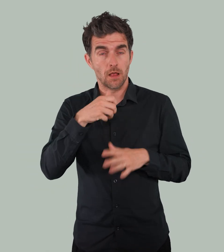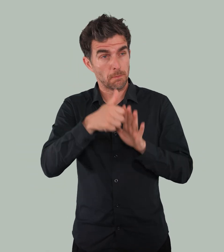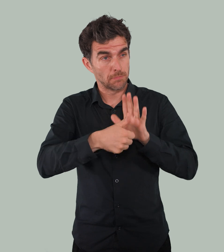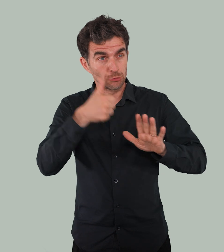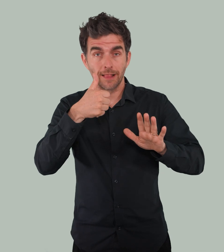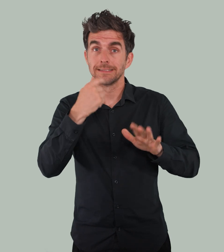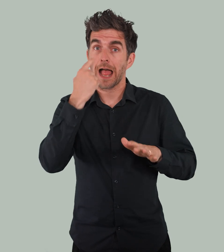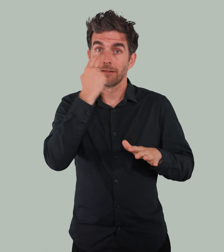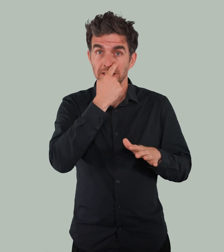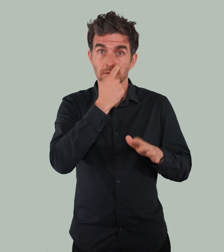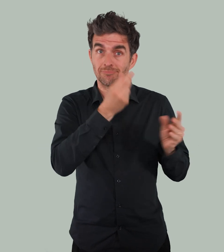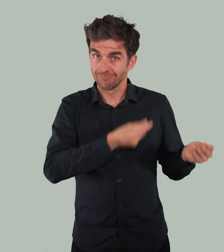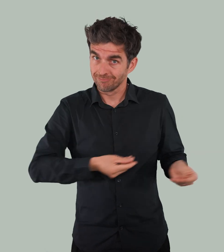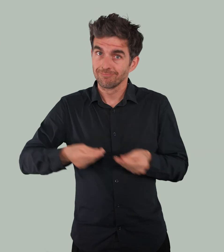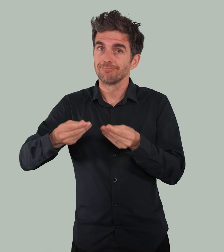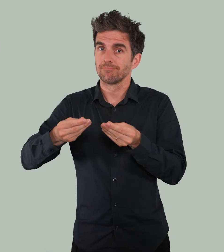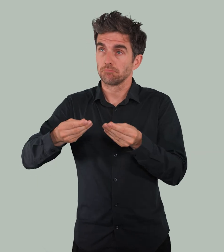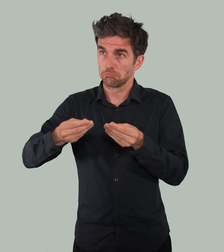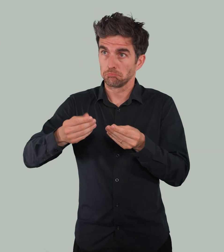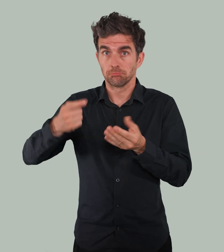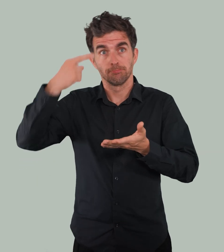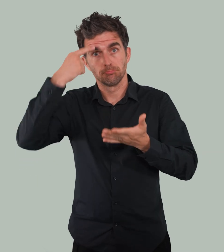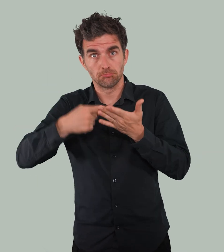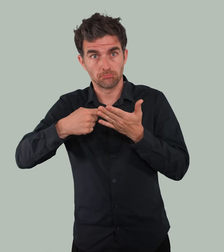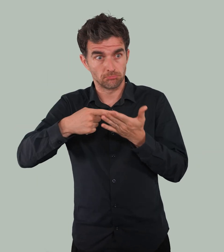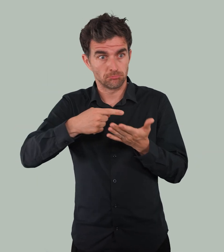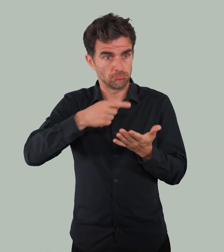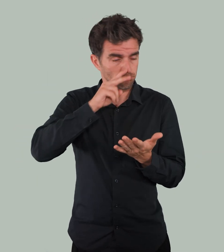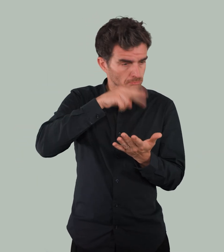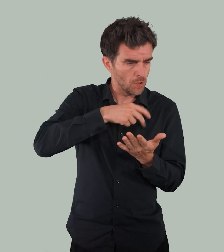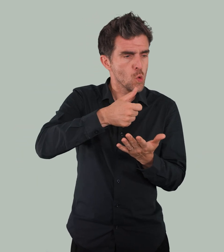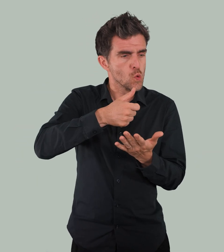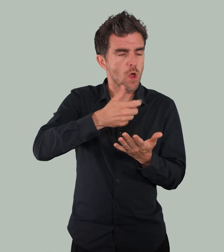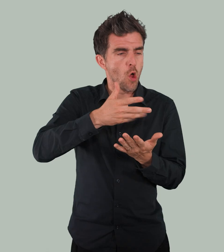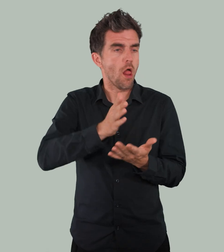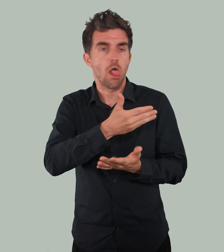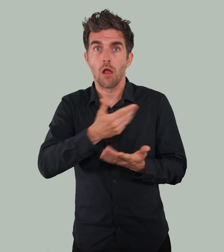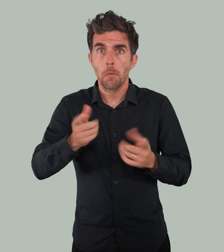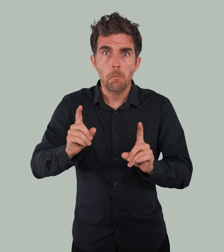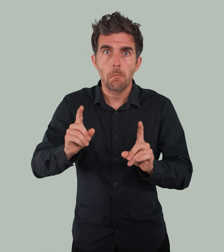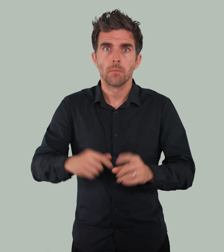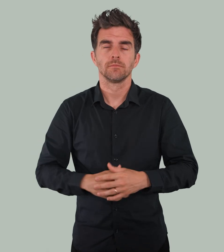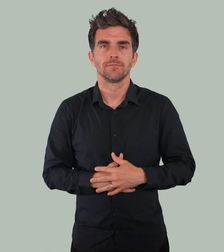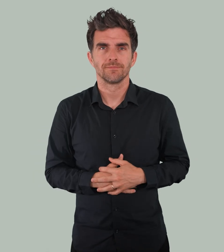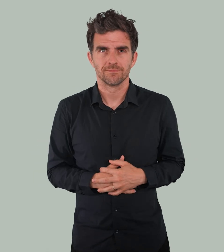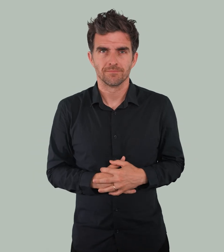specialist evidence is considered and weighted in decision-making.